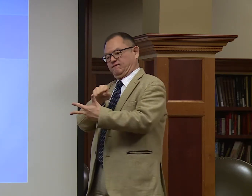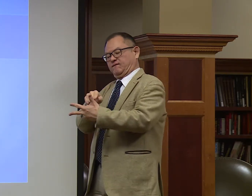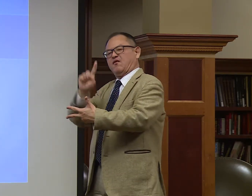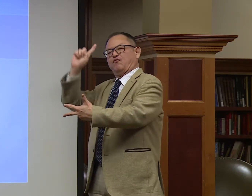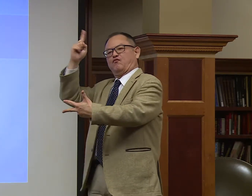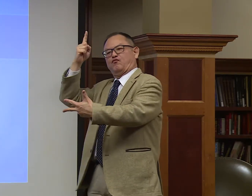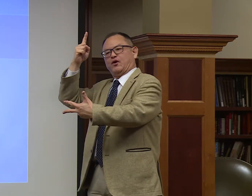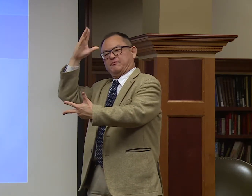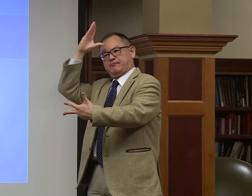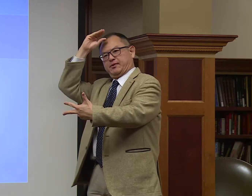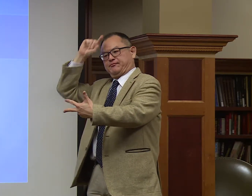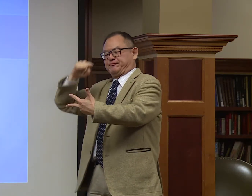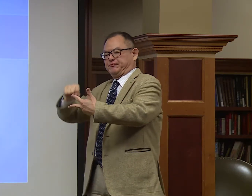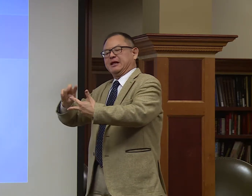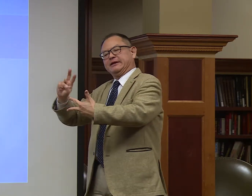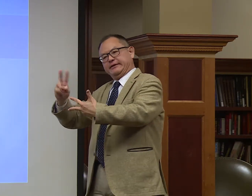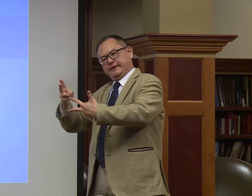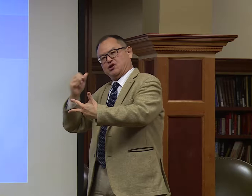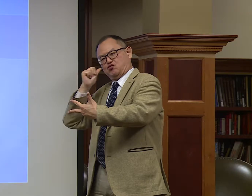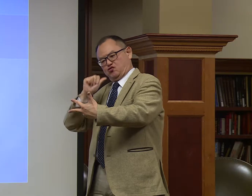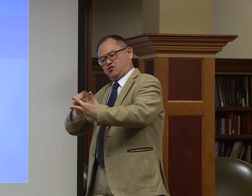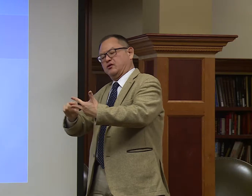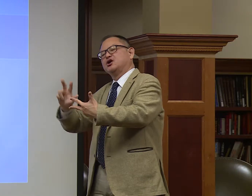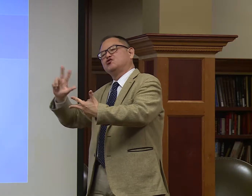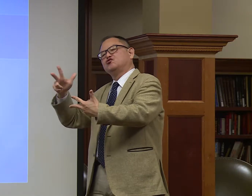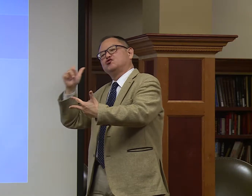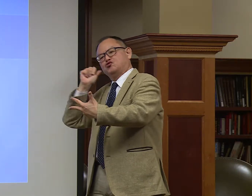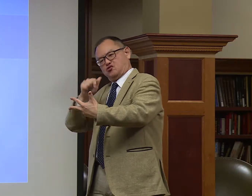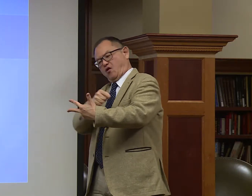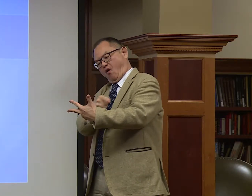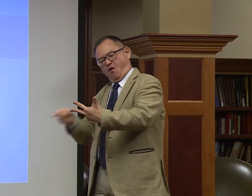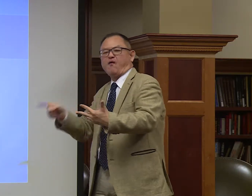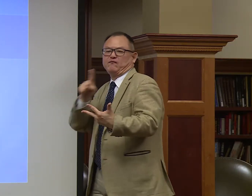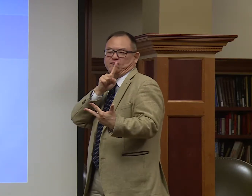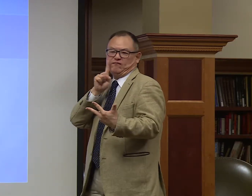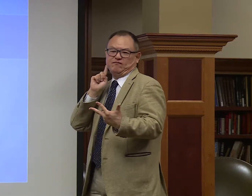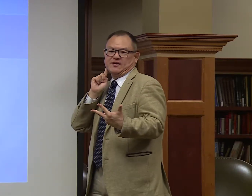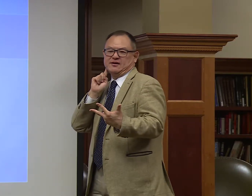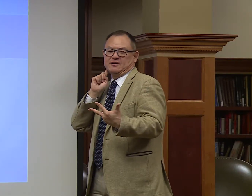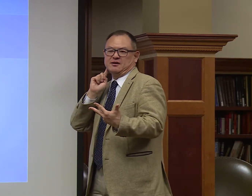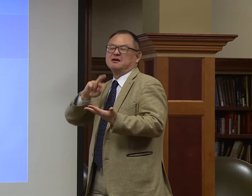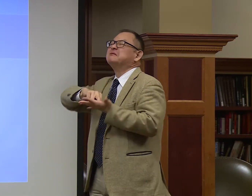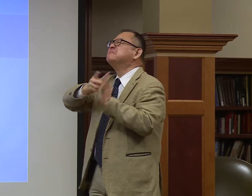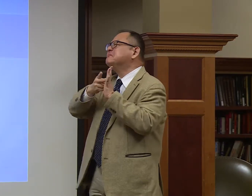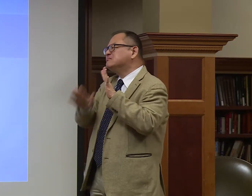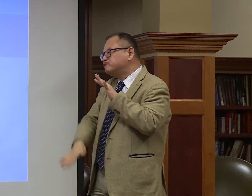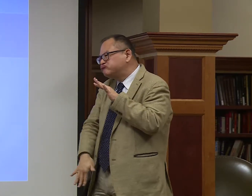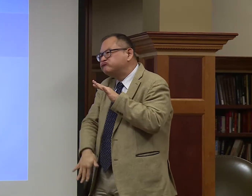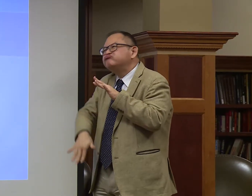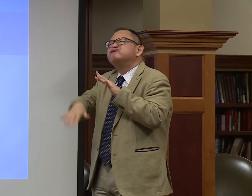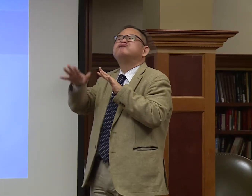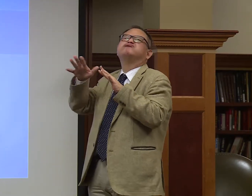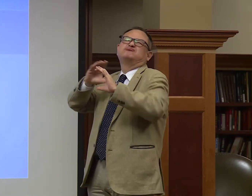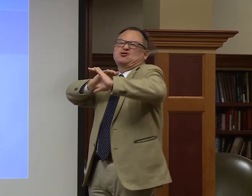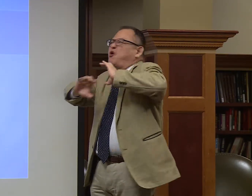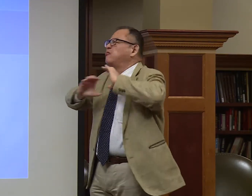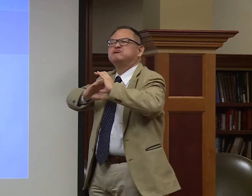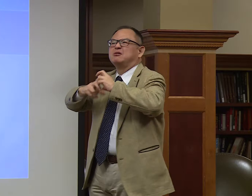A brother--I am the boy, and then my two sisters are Deaf. And so we had no issues communicating.